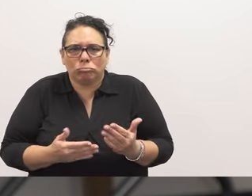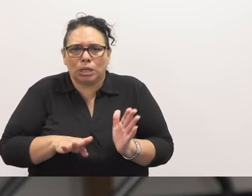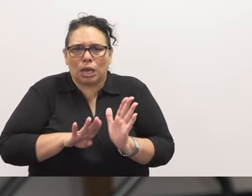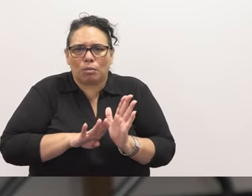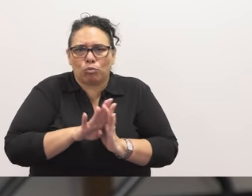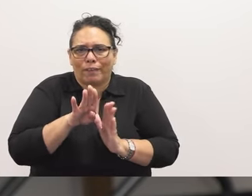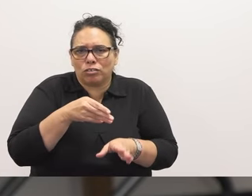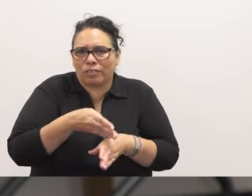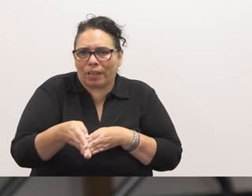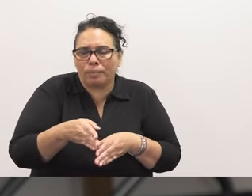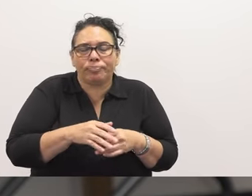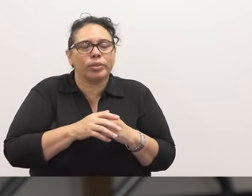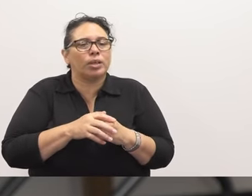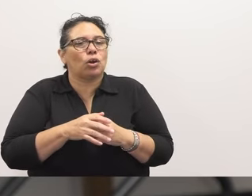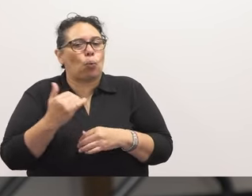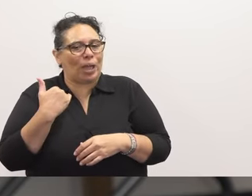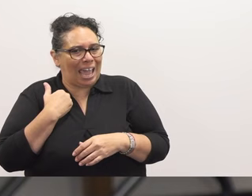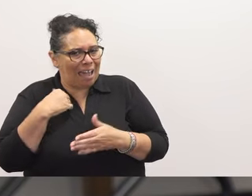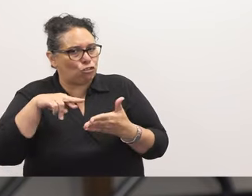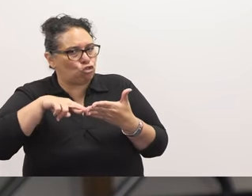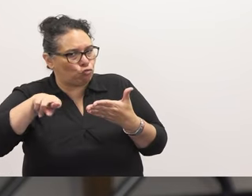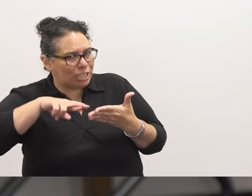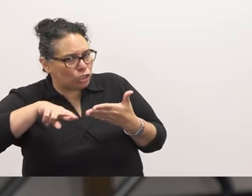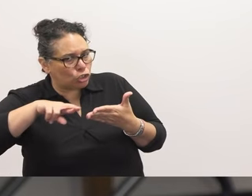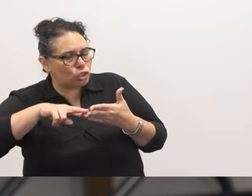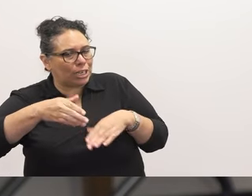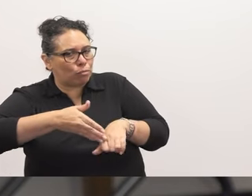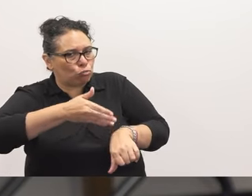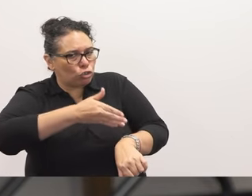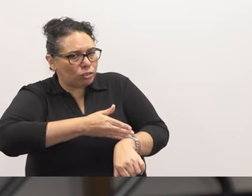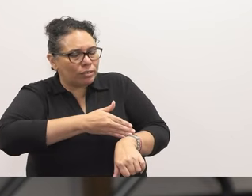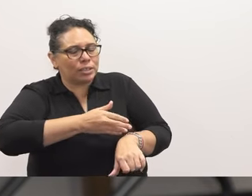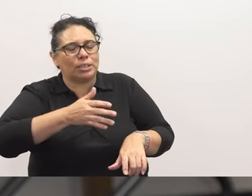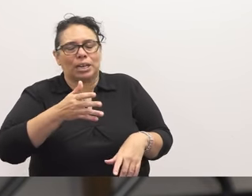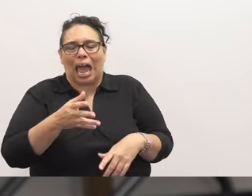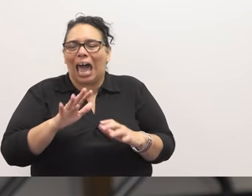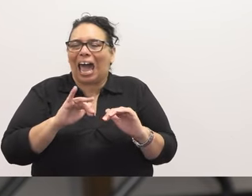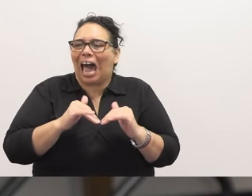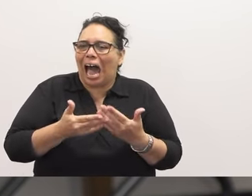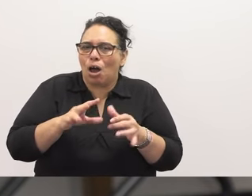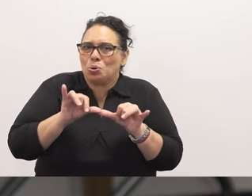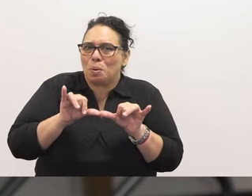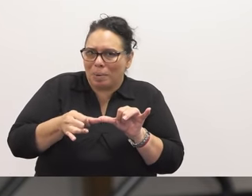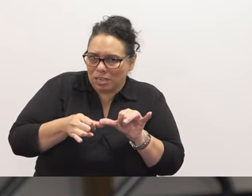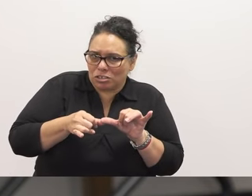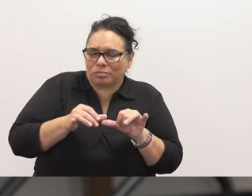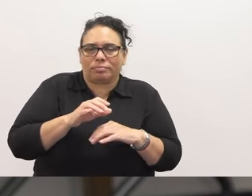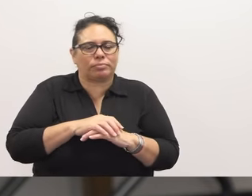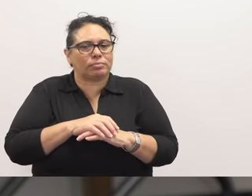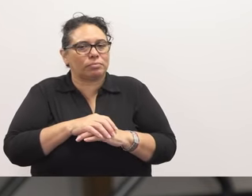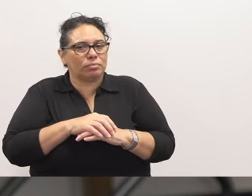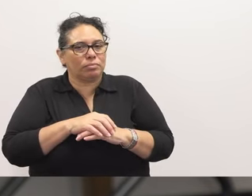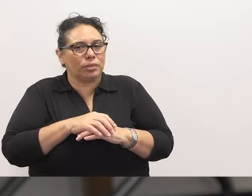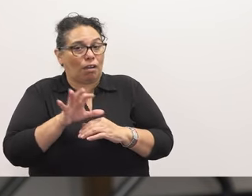And so we have a research and school improvement office that can help us figure out how do we measure that? And in fact, both Friday and yesterday,